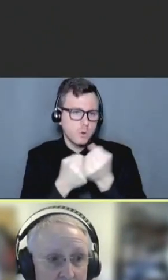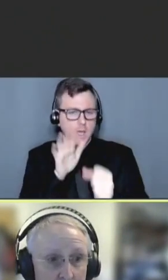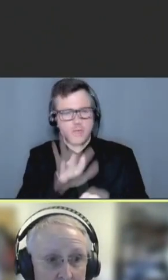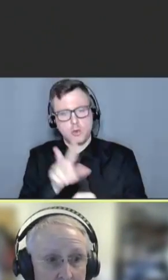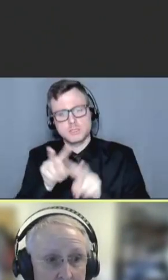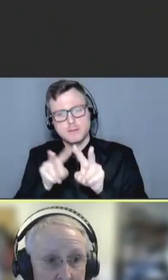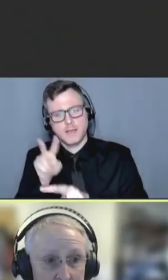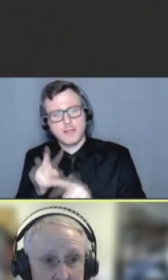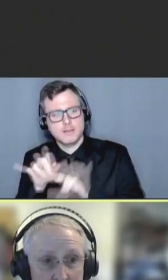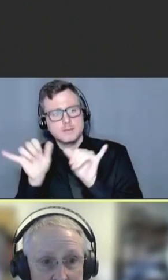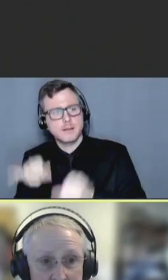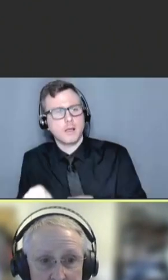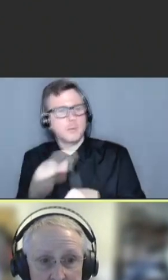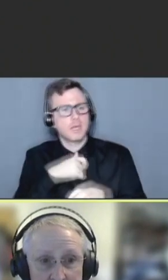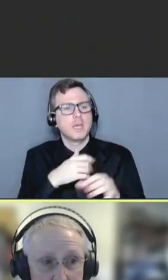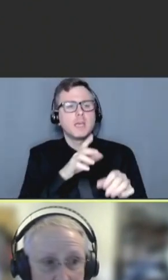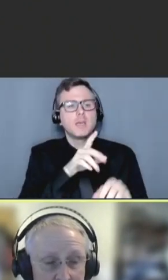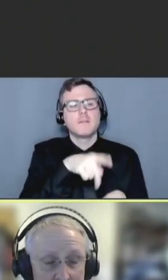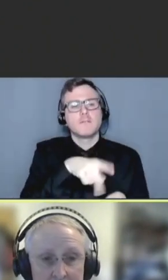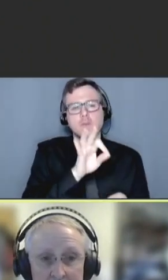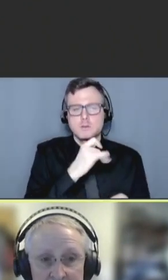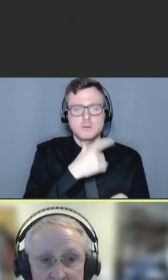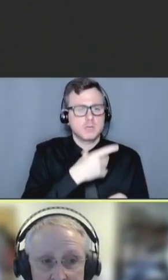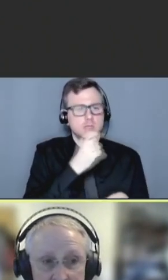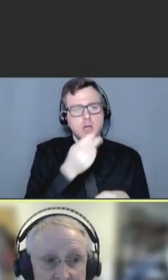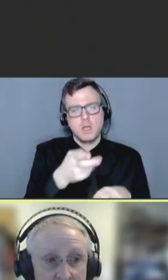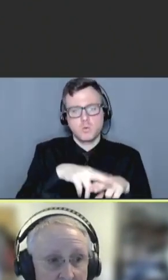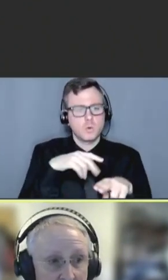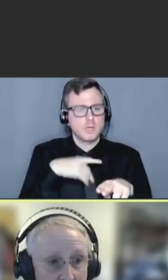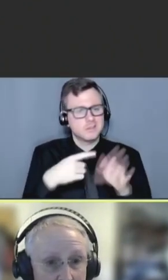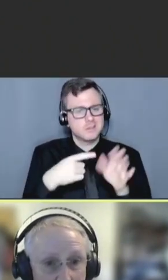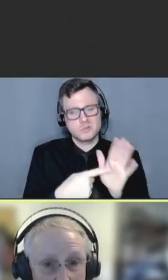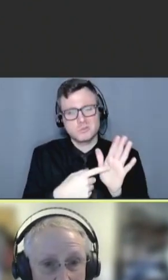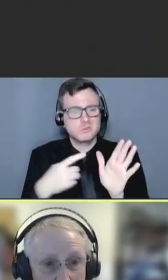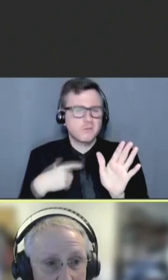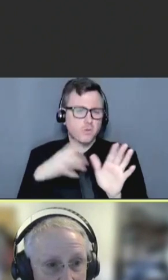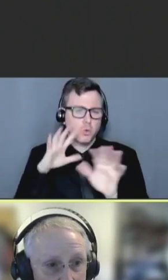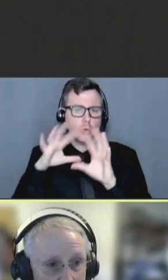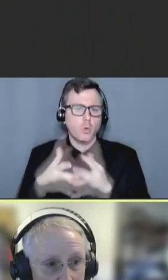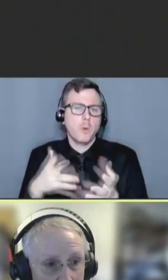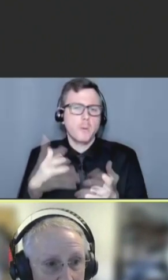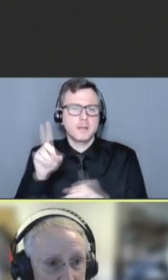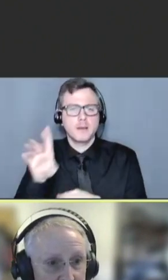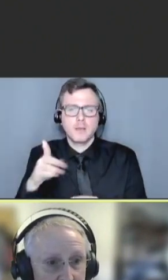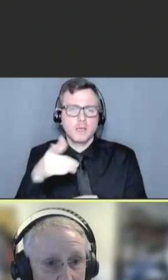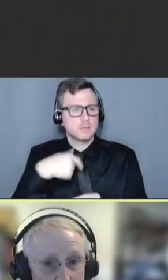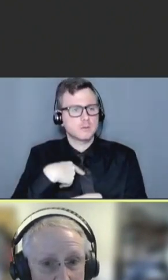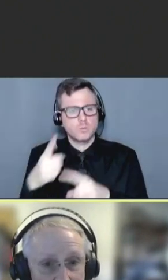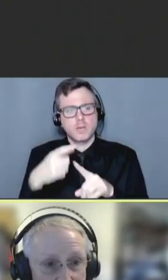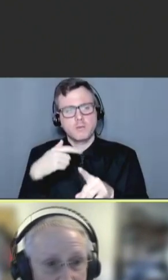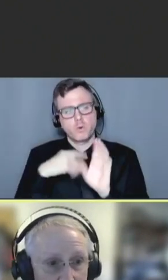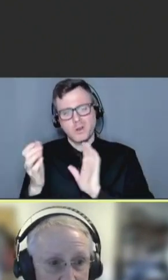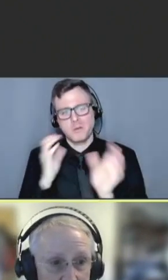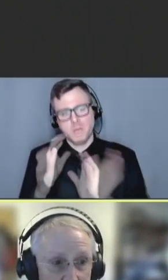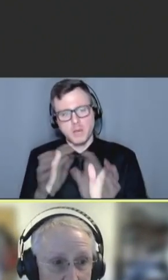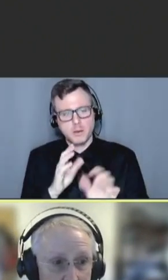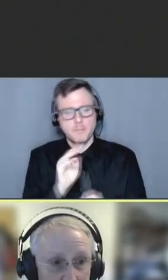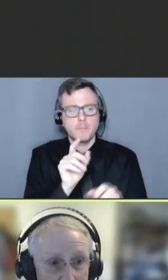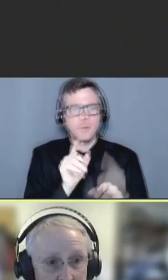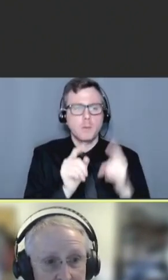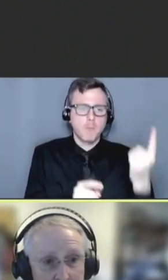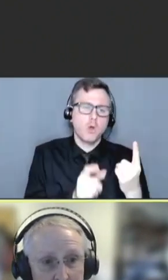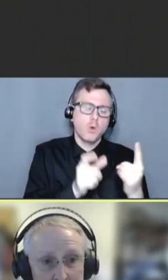or when comparing the monovalent to bivalent vaccines. Regardless, FDA has begun a formal